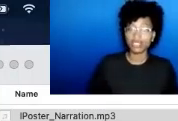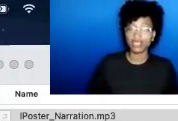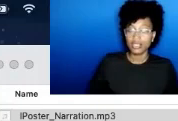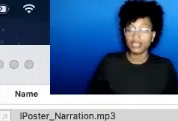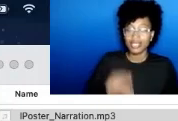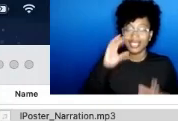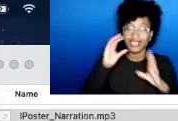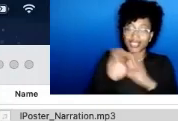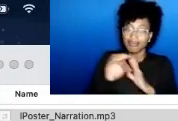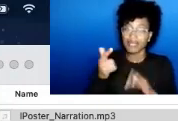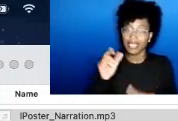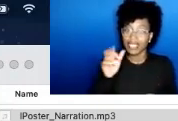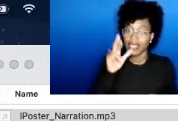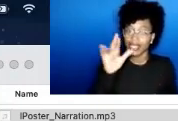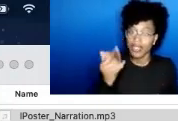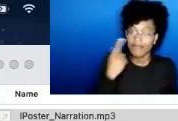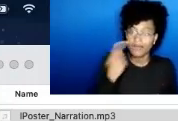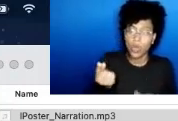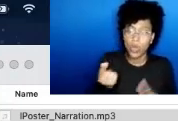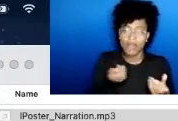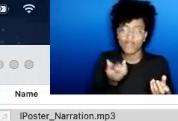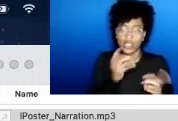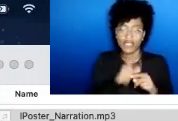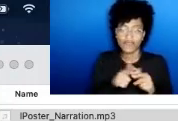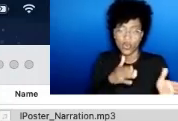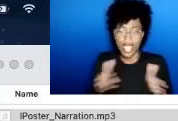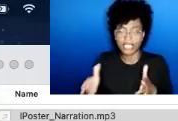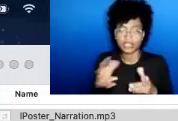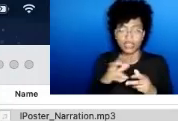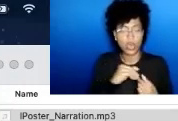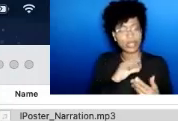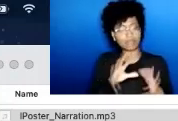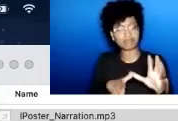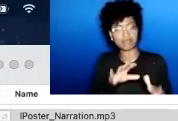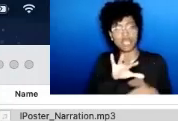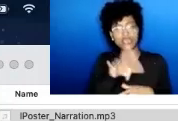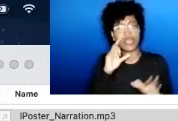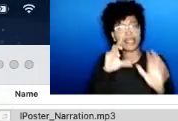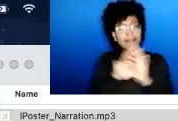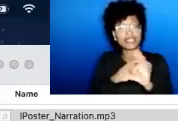for a different way of working with images but also it is a safety thing.